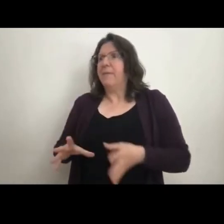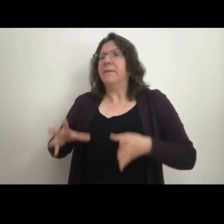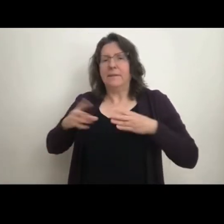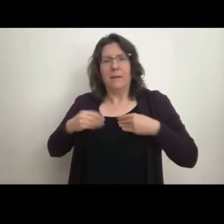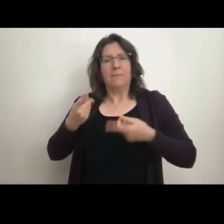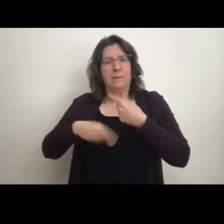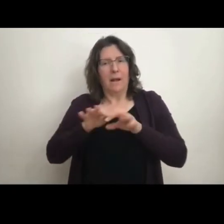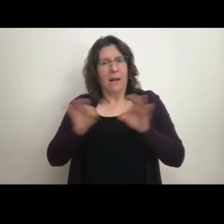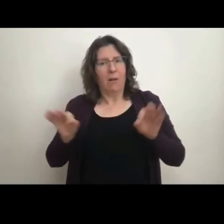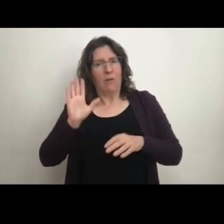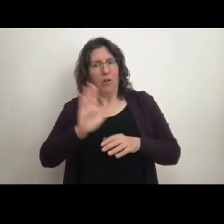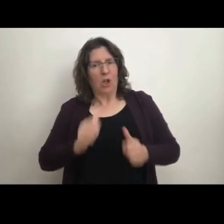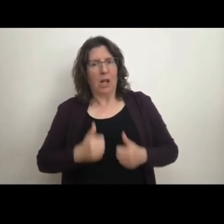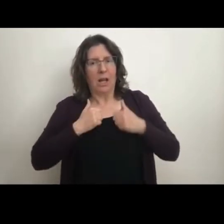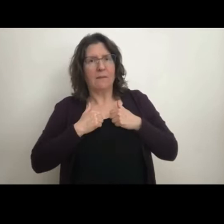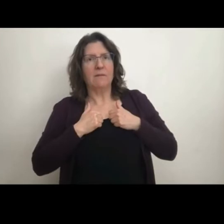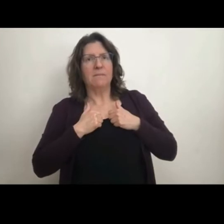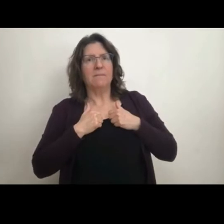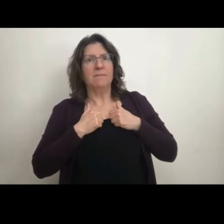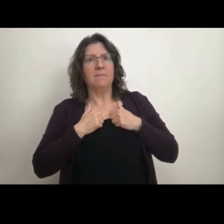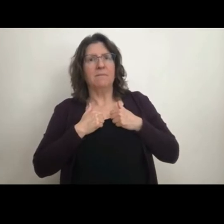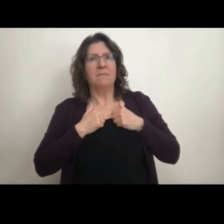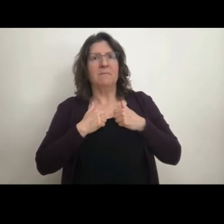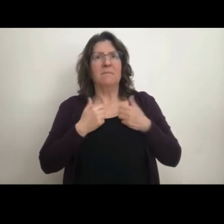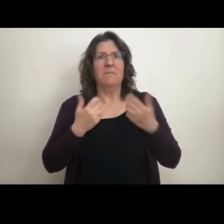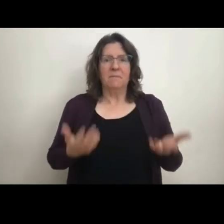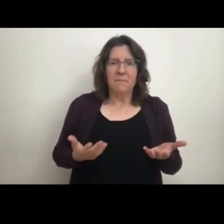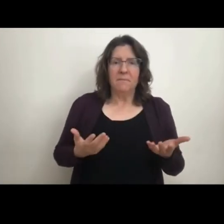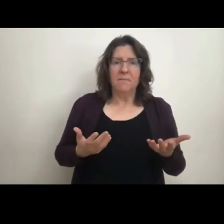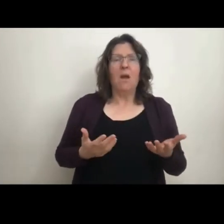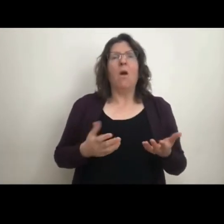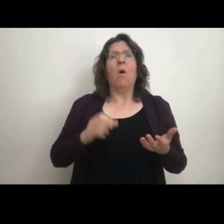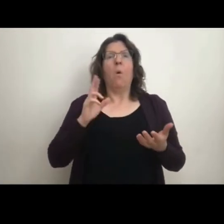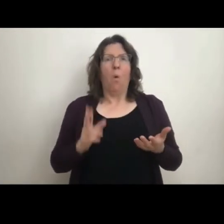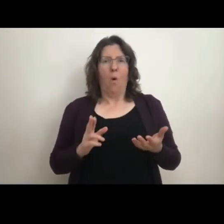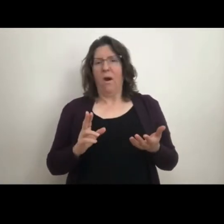Because they had to accept sign language as part of their life.